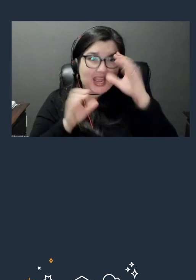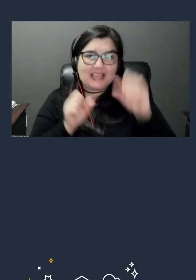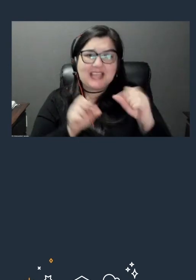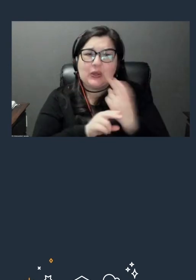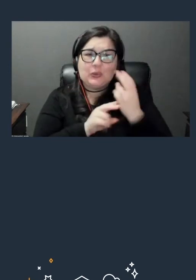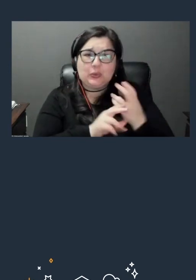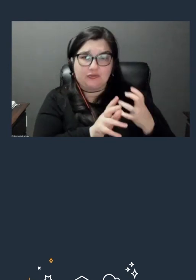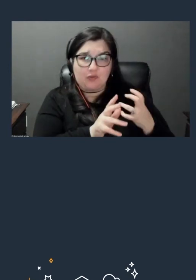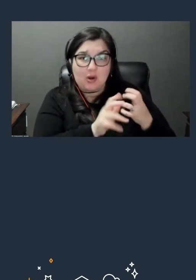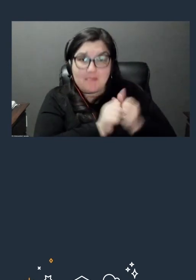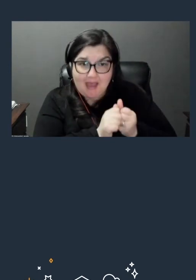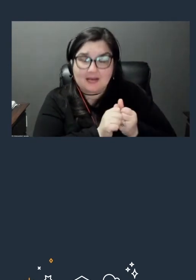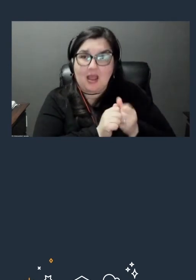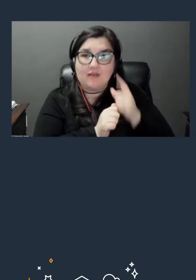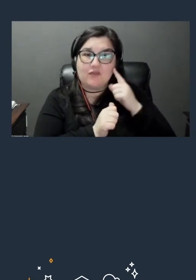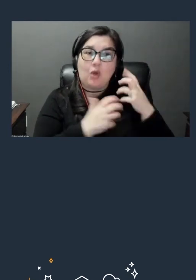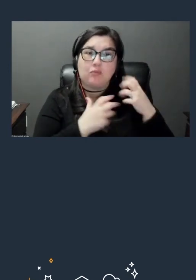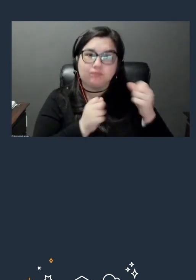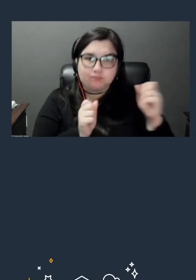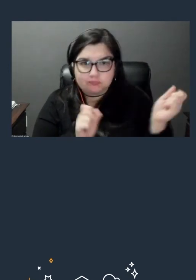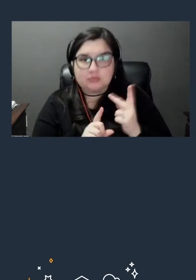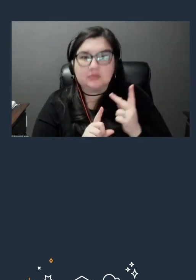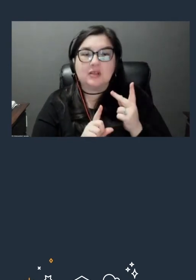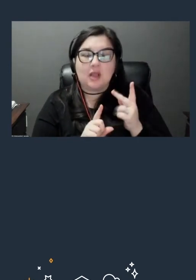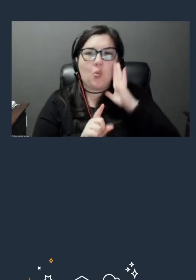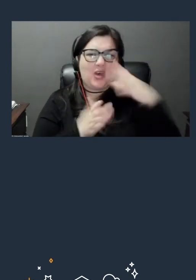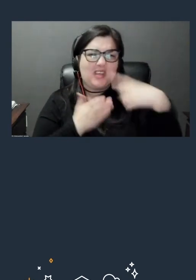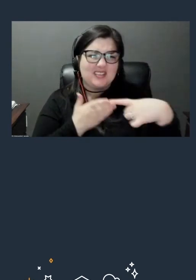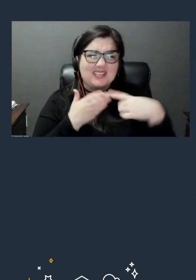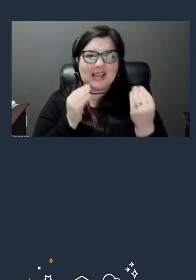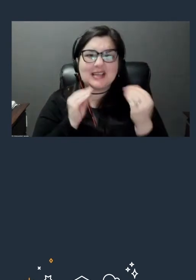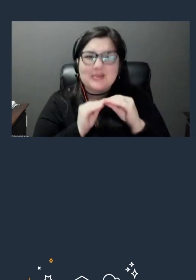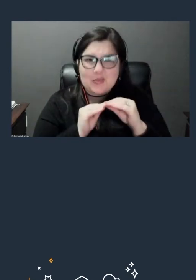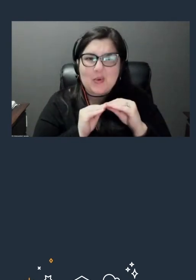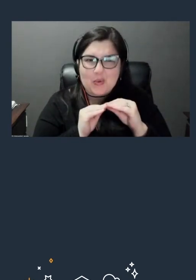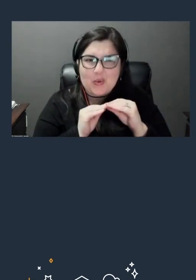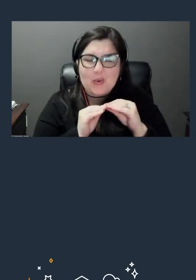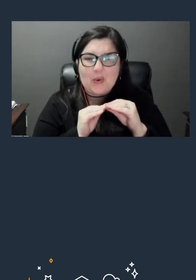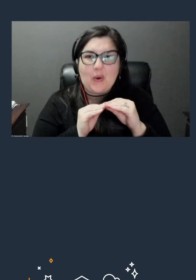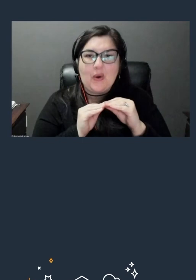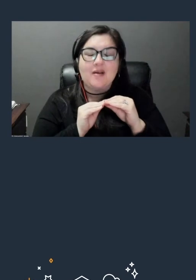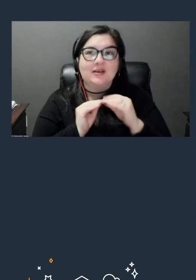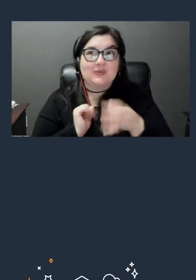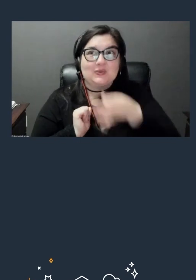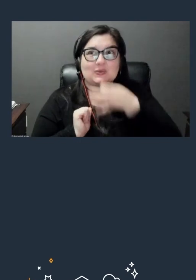And we'll talk more about backup and recovery in one of the upcoming sessions. So this is a great way for you to be able